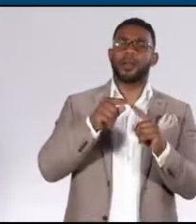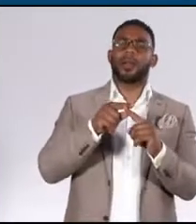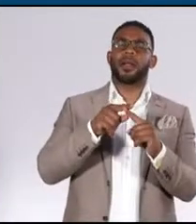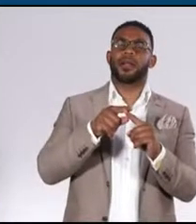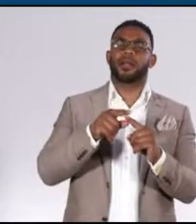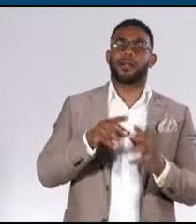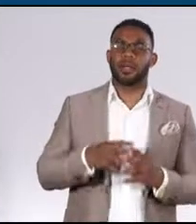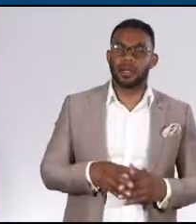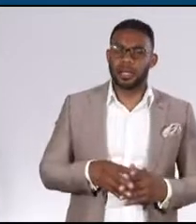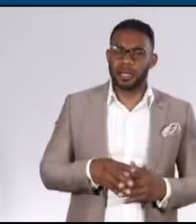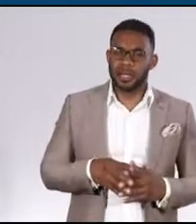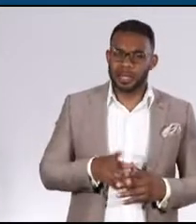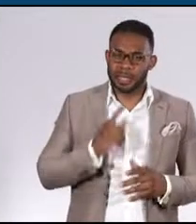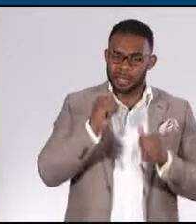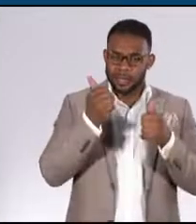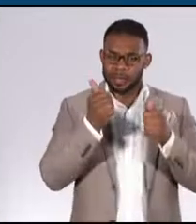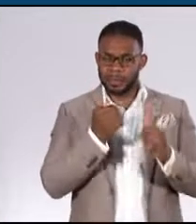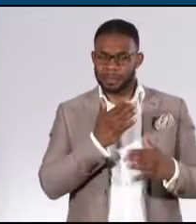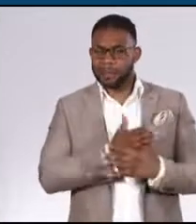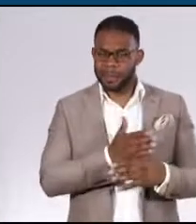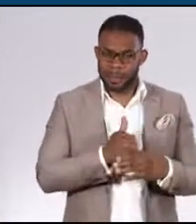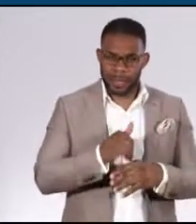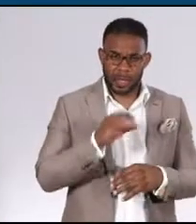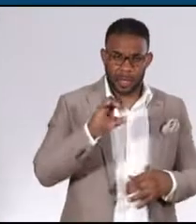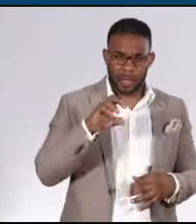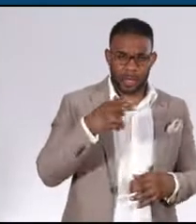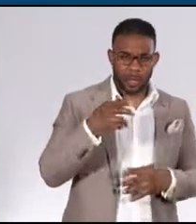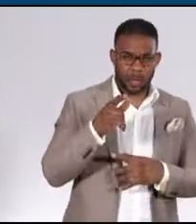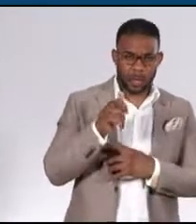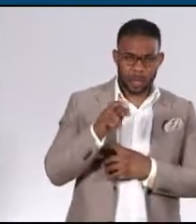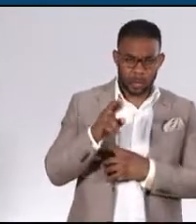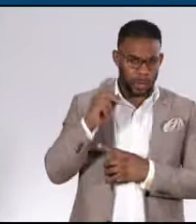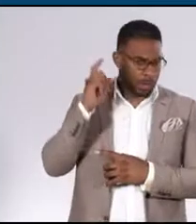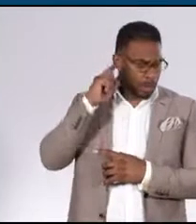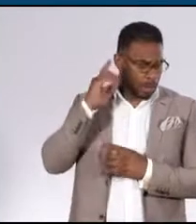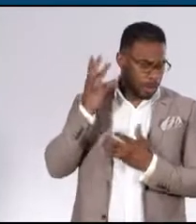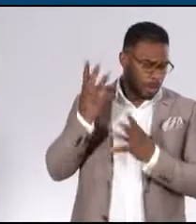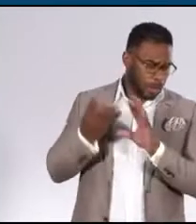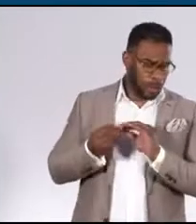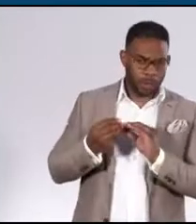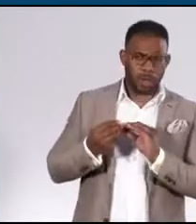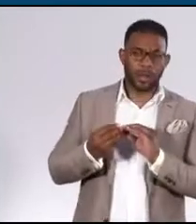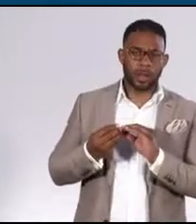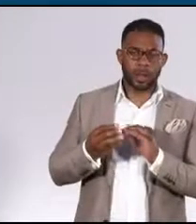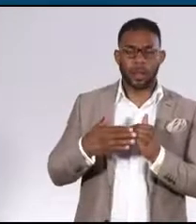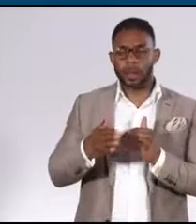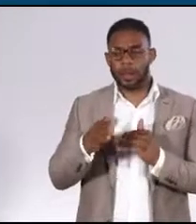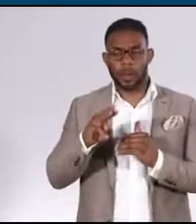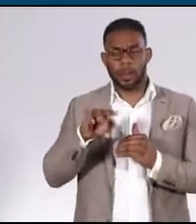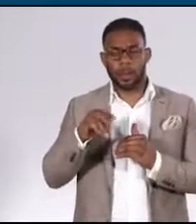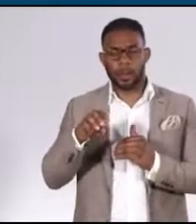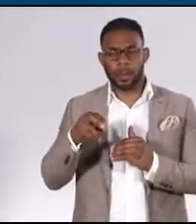is impairment in the cochlea. The cochlea is all comprised of primarily post mitotic cells that can't regenerate